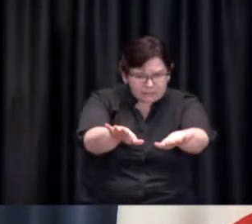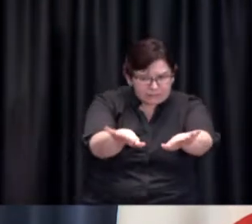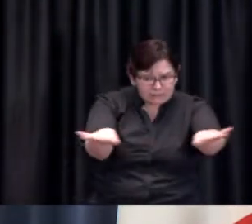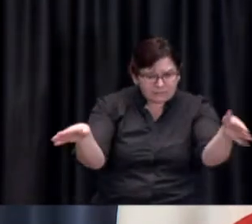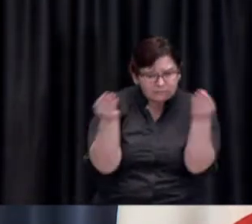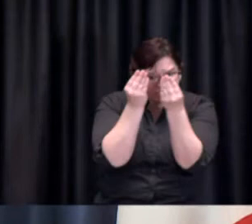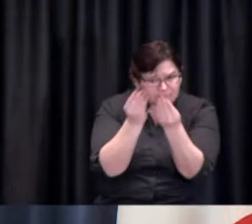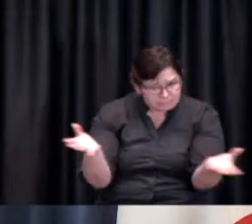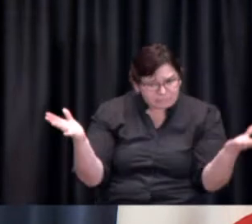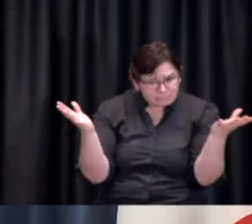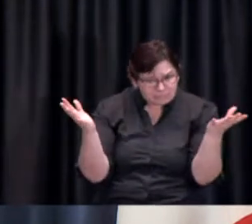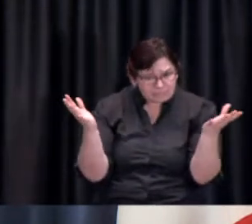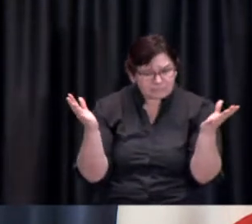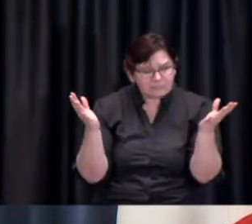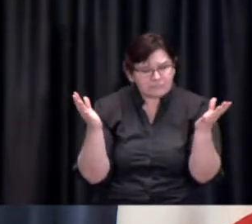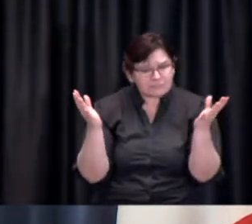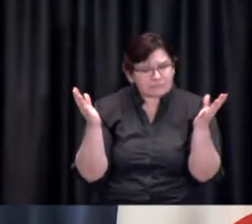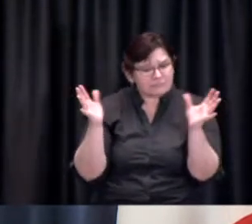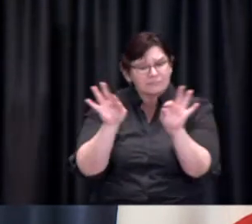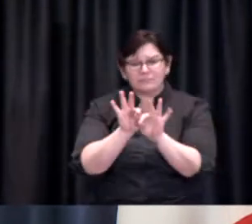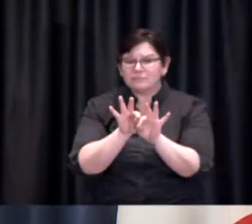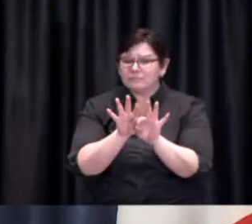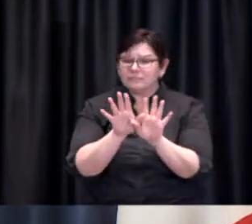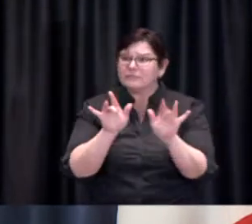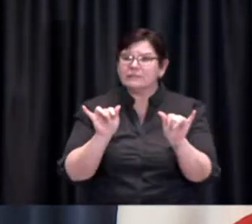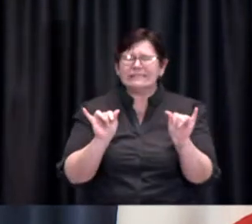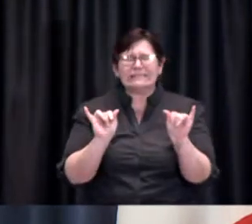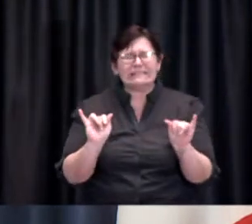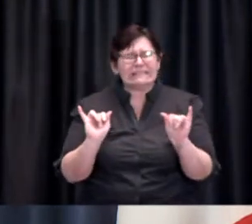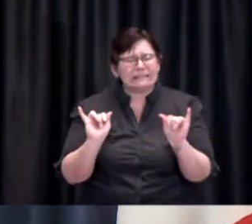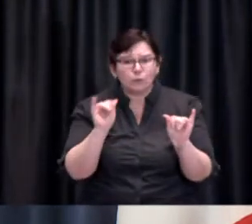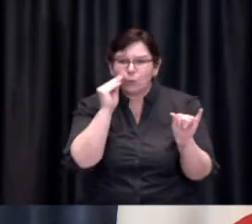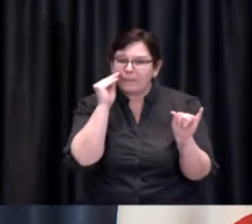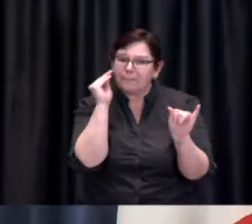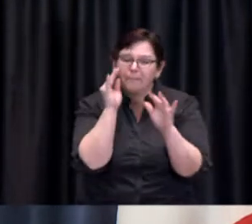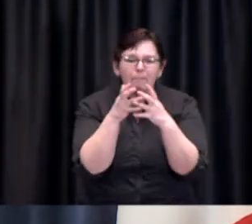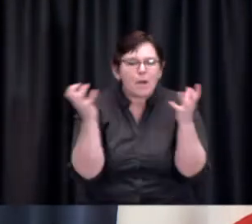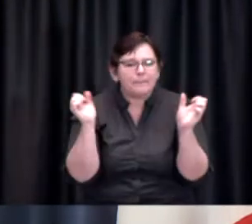stay home, keep your exposure to the people that you live with,